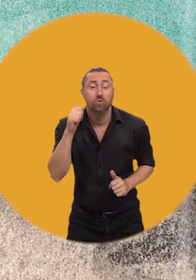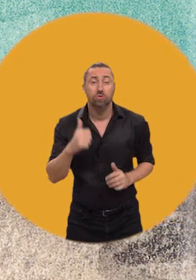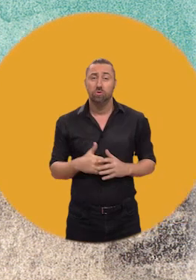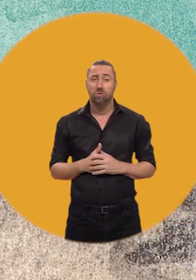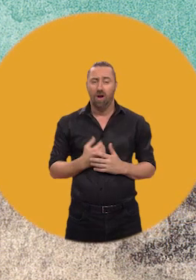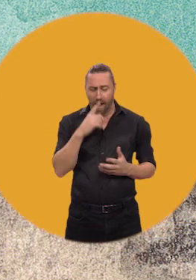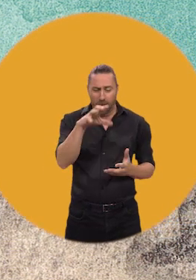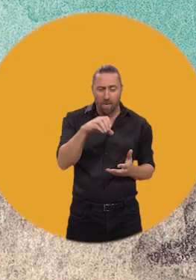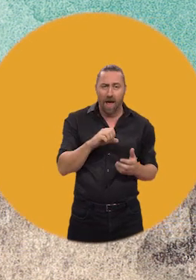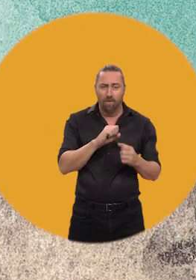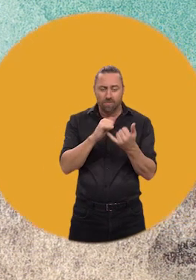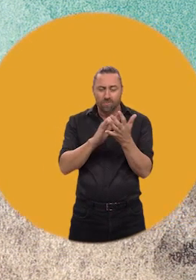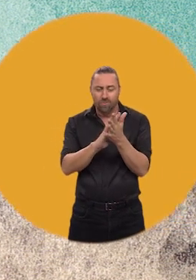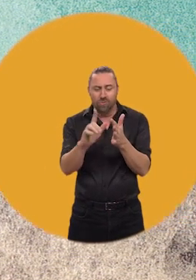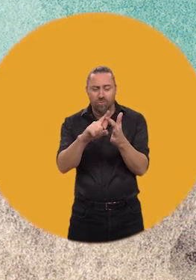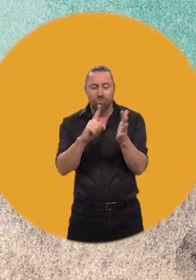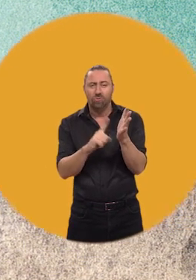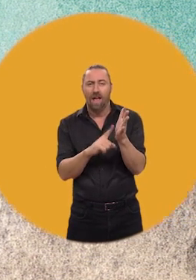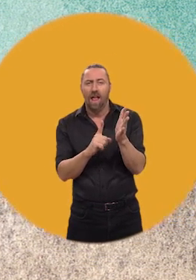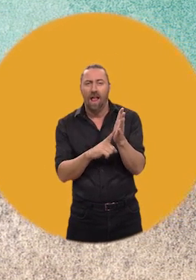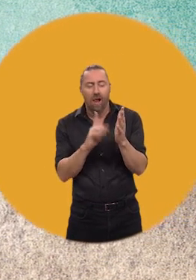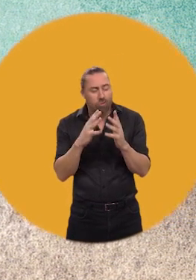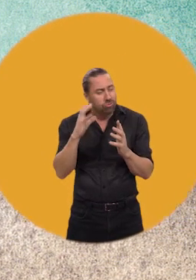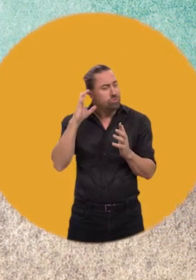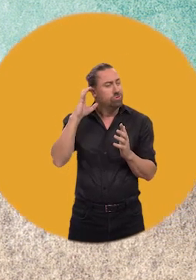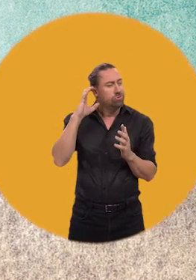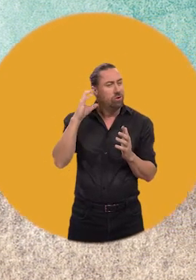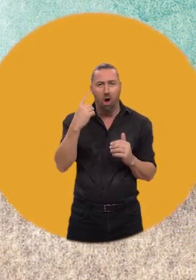We could collect shells, and explore the rock pools. Yes.